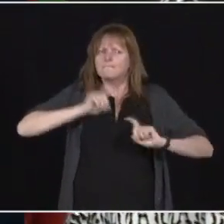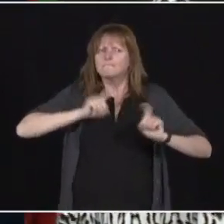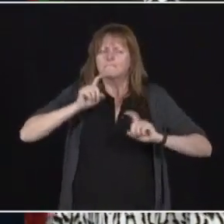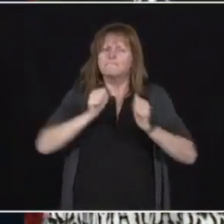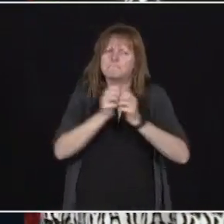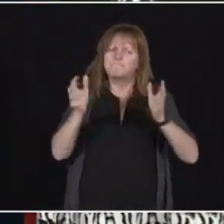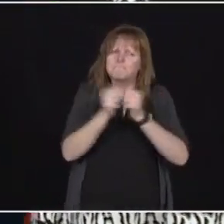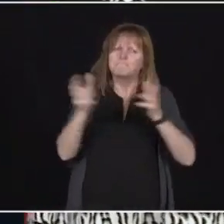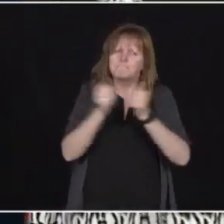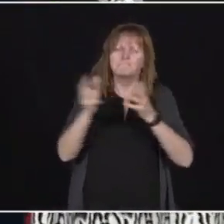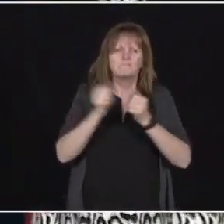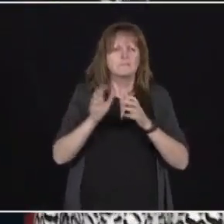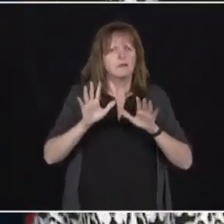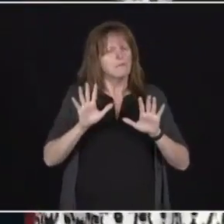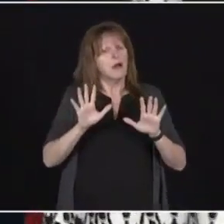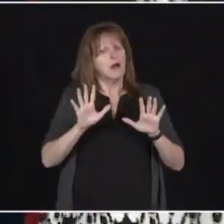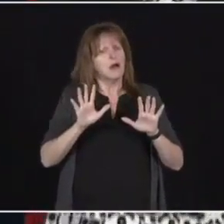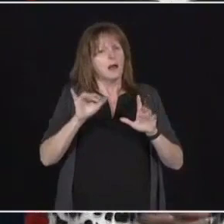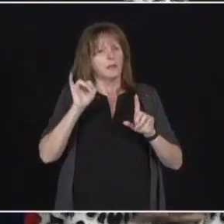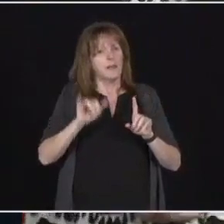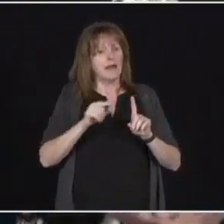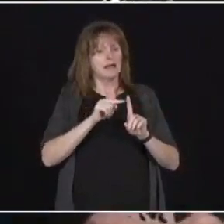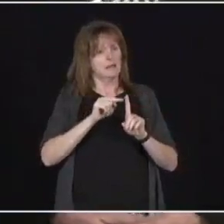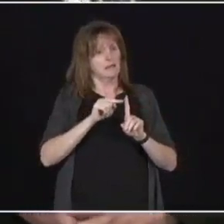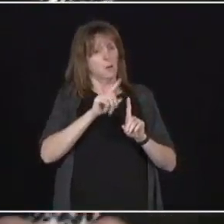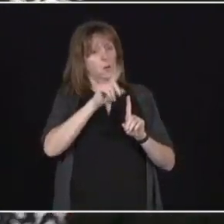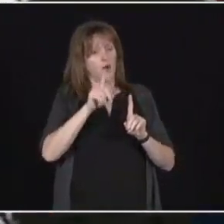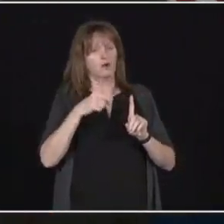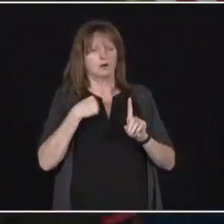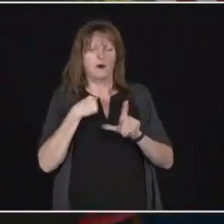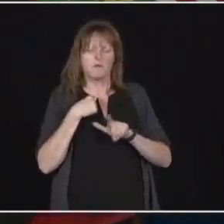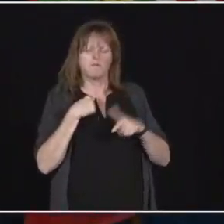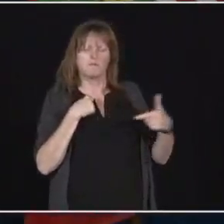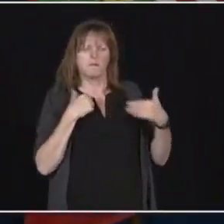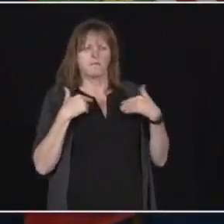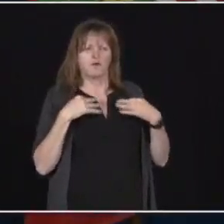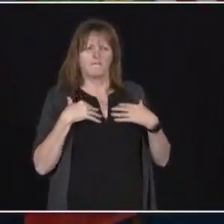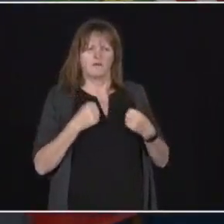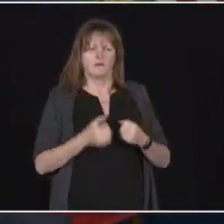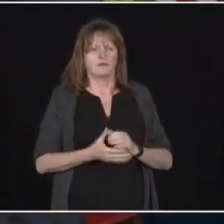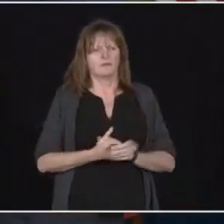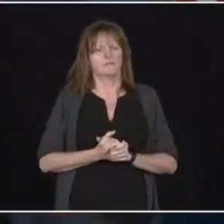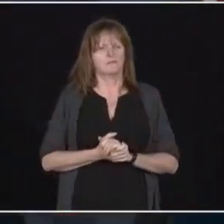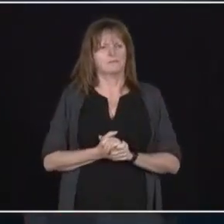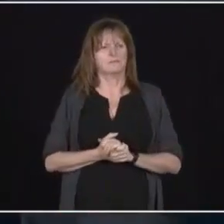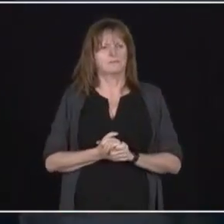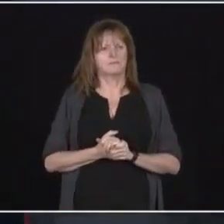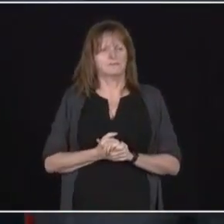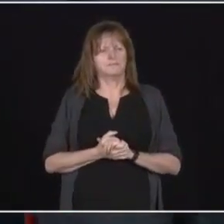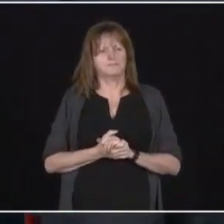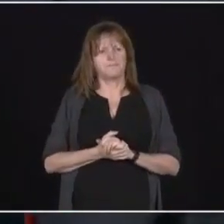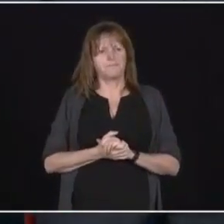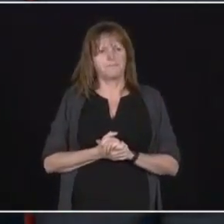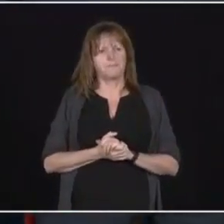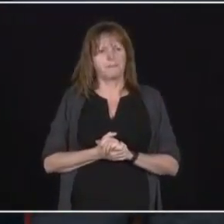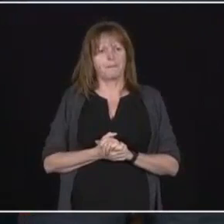folks and Ontario health and everyone out there doing their testing, they have really ramped it up. But, I will passes went over to the Minister of